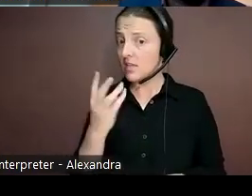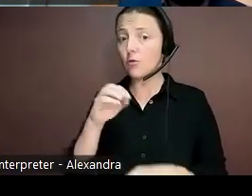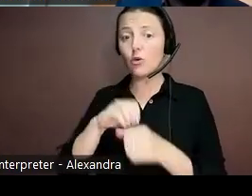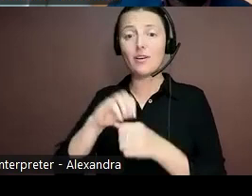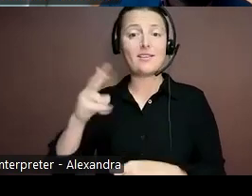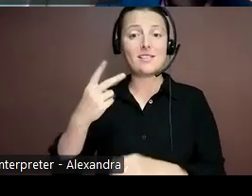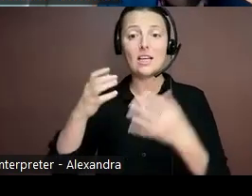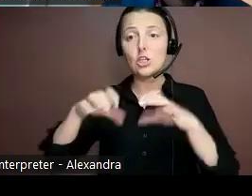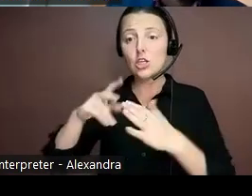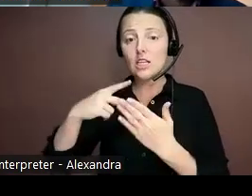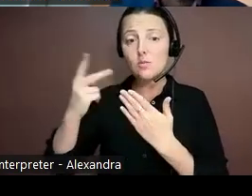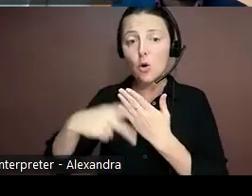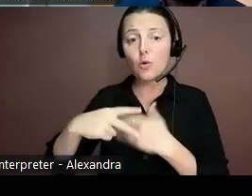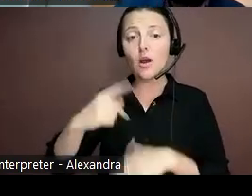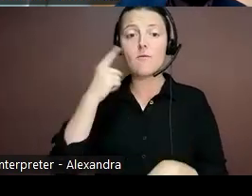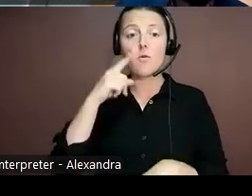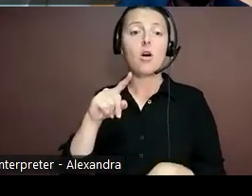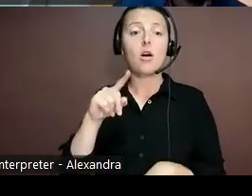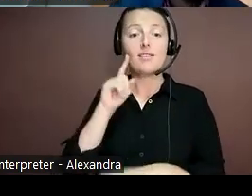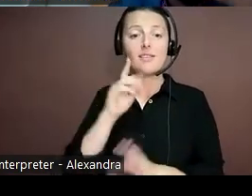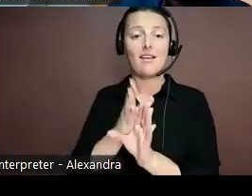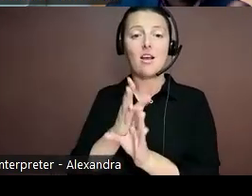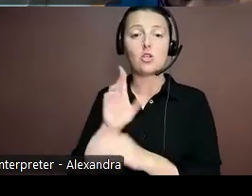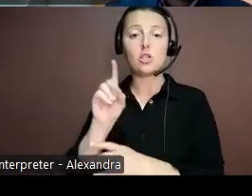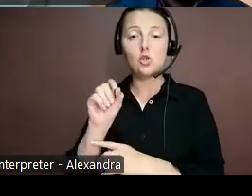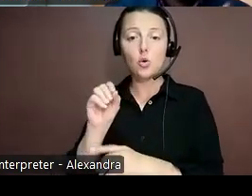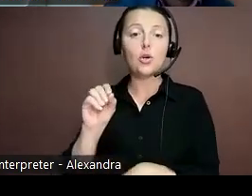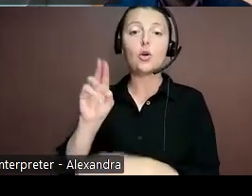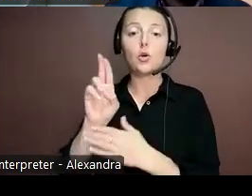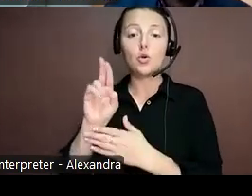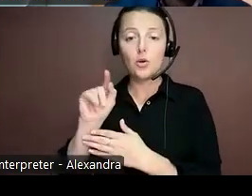um for management which was very challenging for our staff which is so we needed this PBS